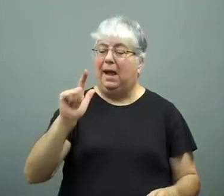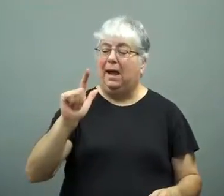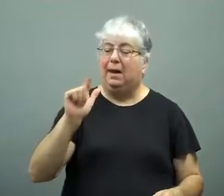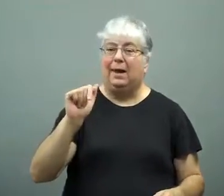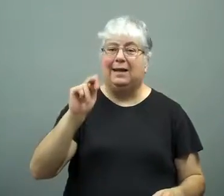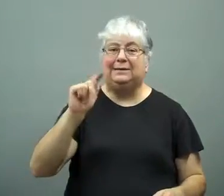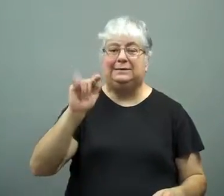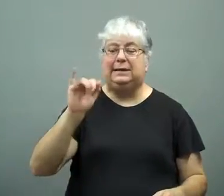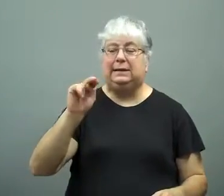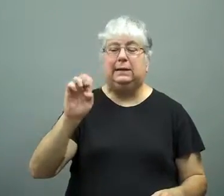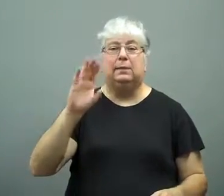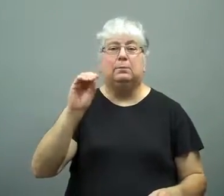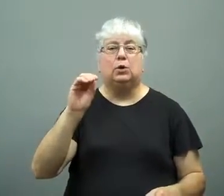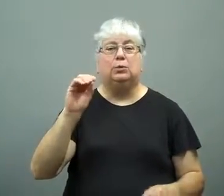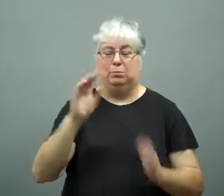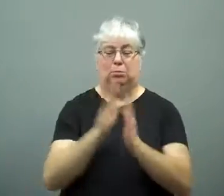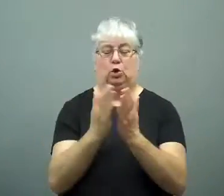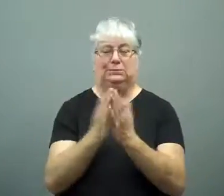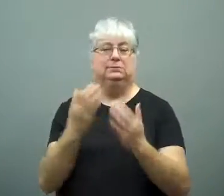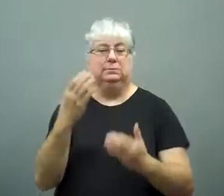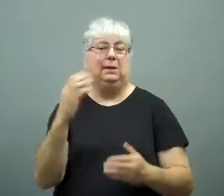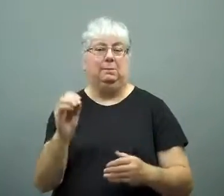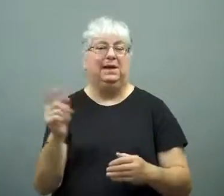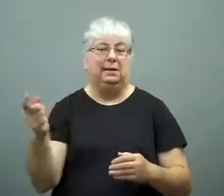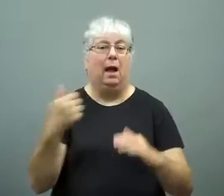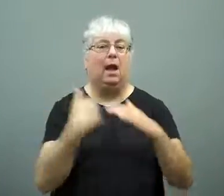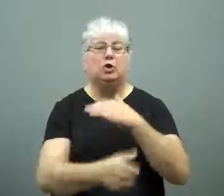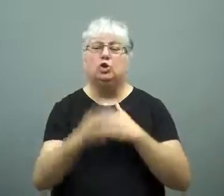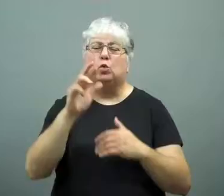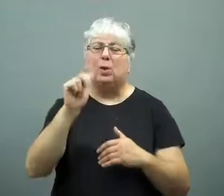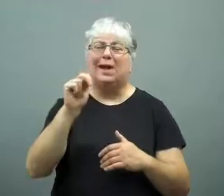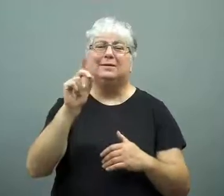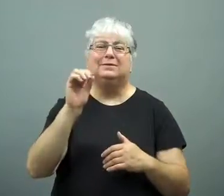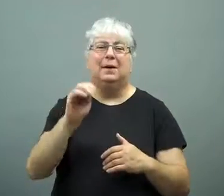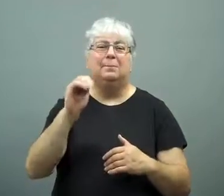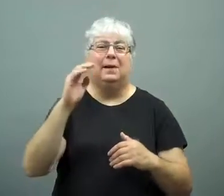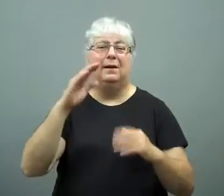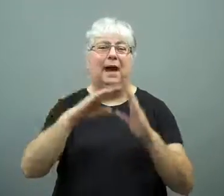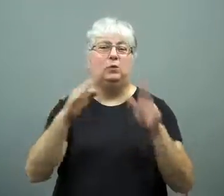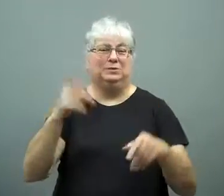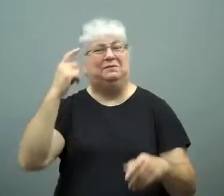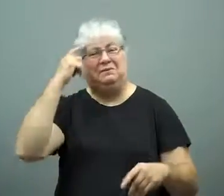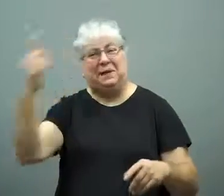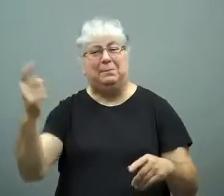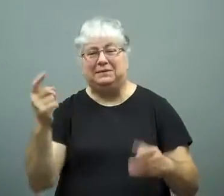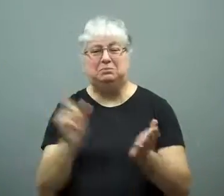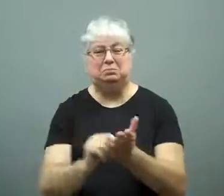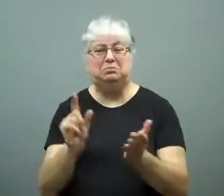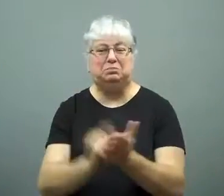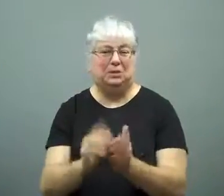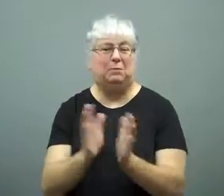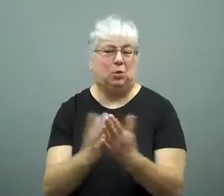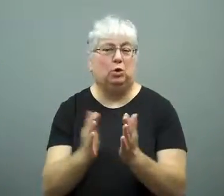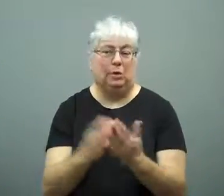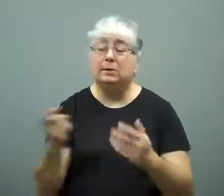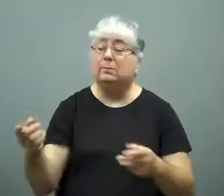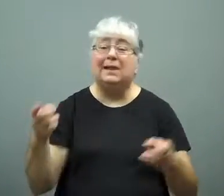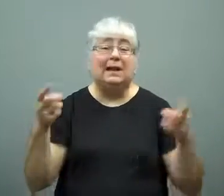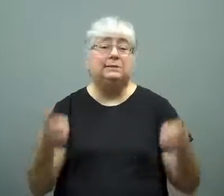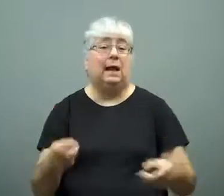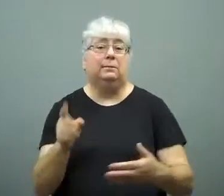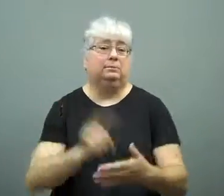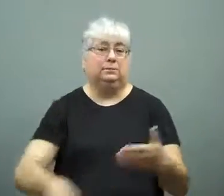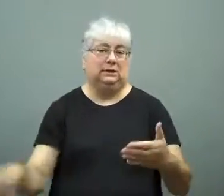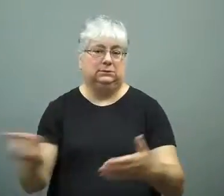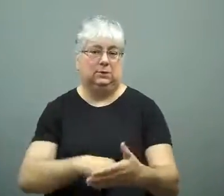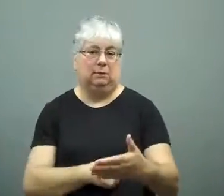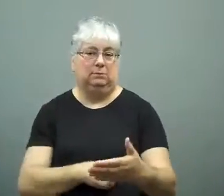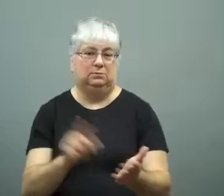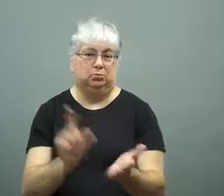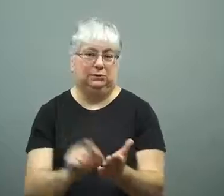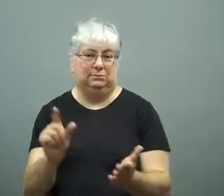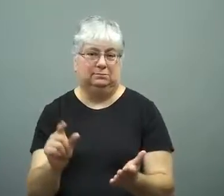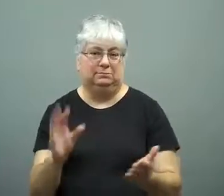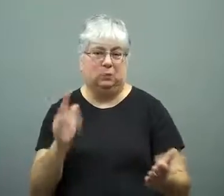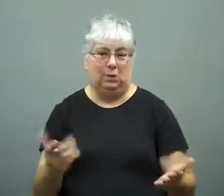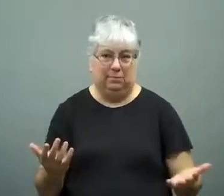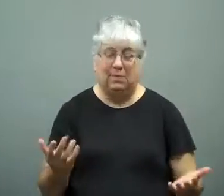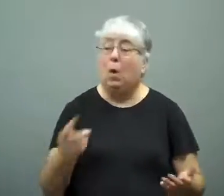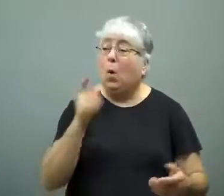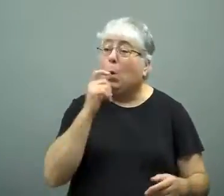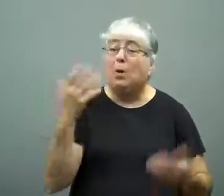Ballantine Books, a subsidiary of Random House Publishing,